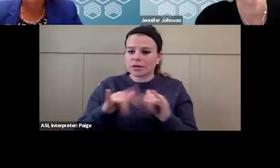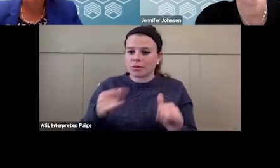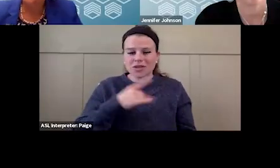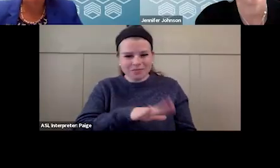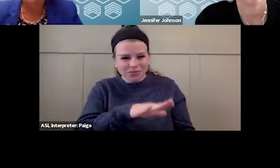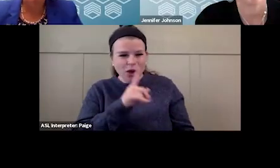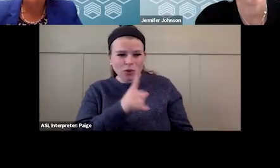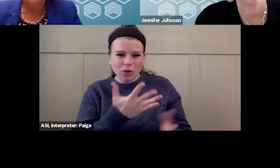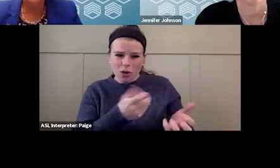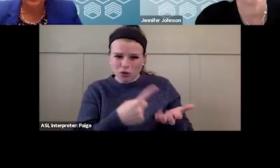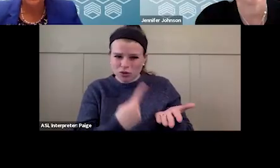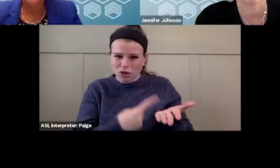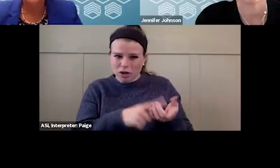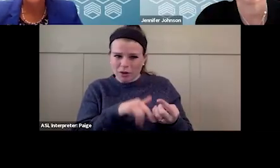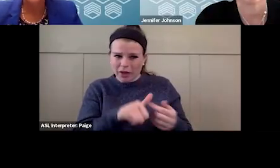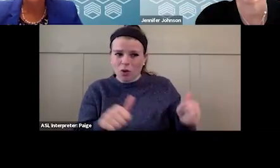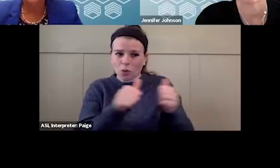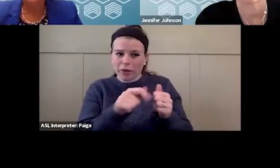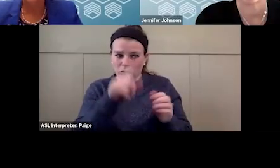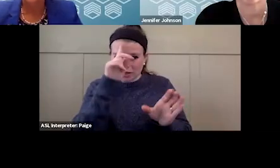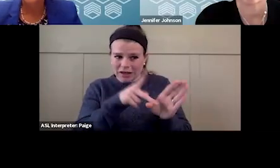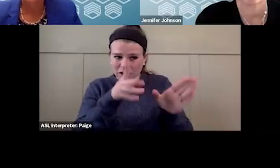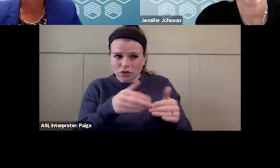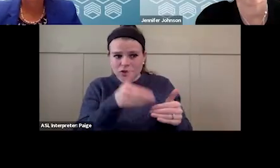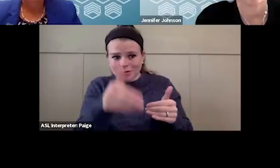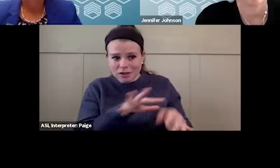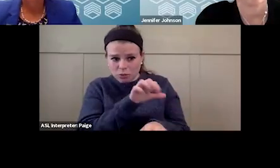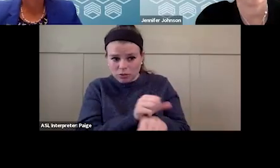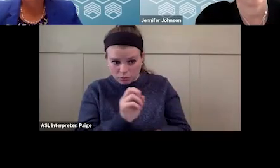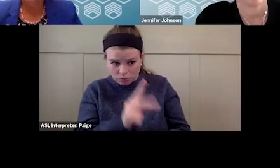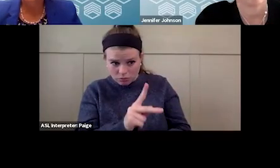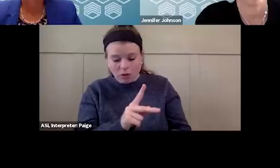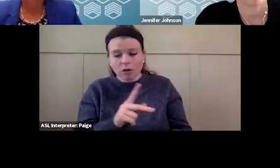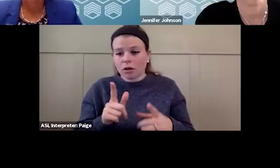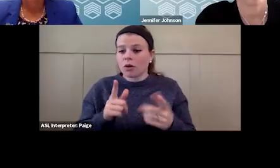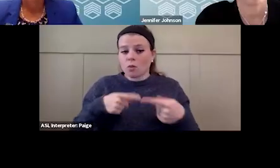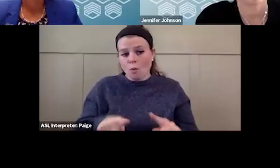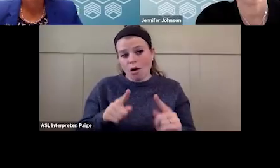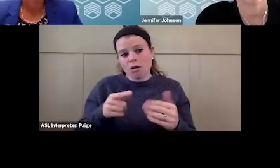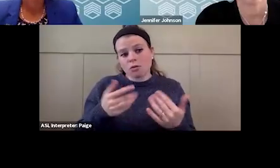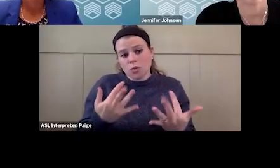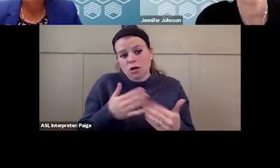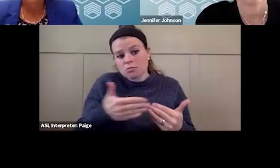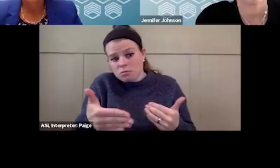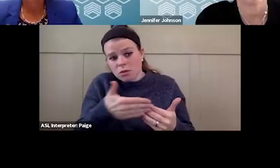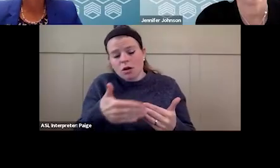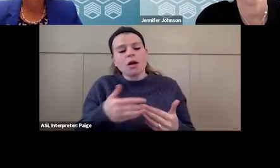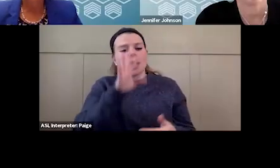I really want you to talk about that with your psychiatrist at your next appointment, and in the meantime, I know that you're uncomfortable, but